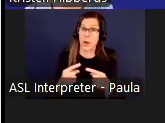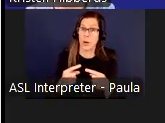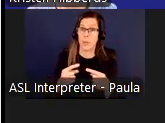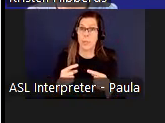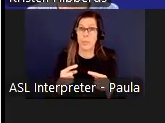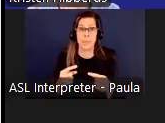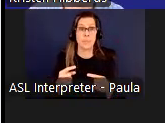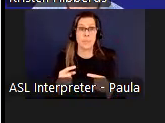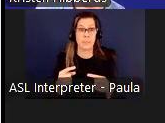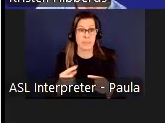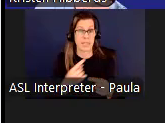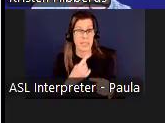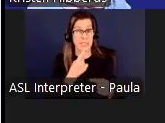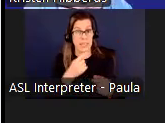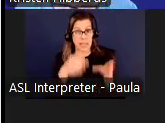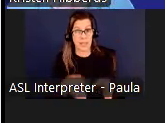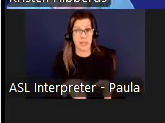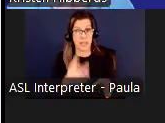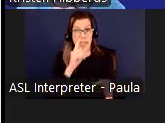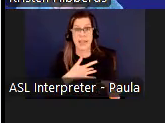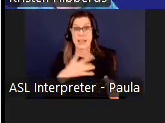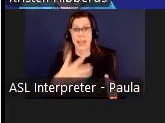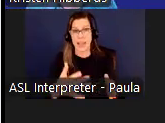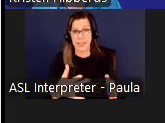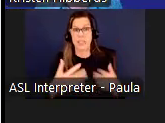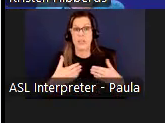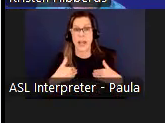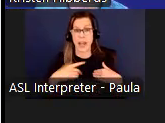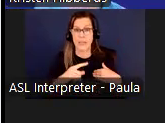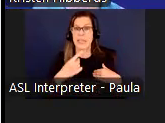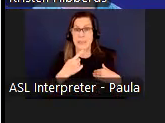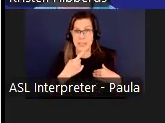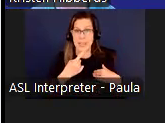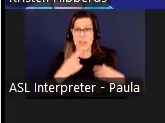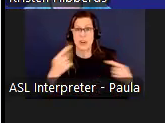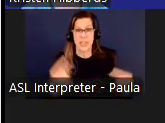it says the individual is likely to incur substantial injury or loss, you know,